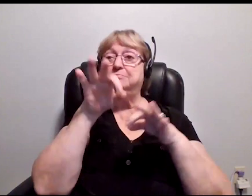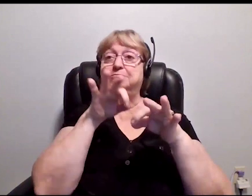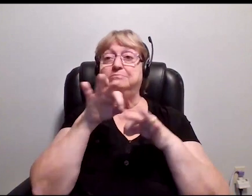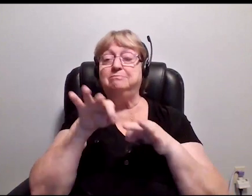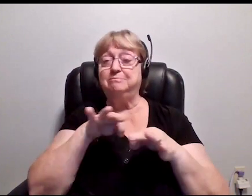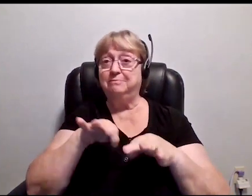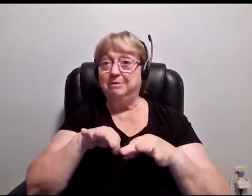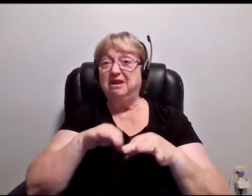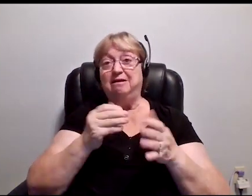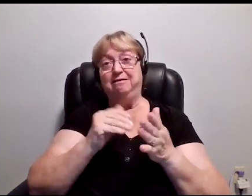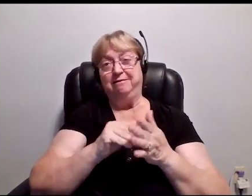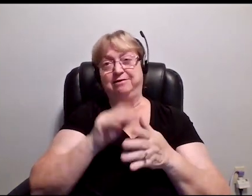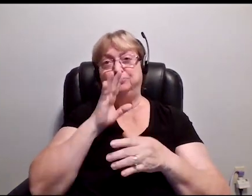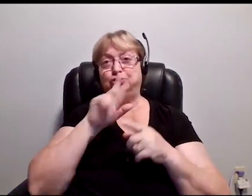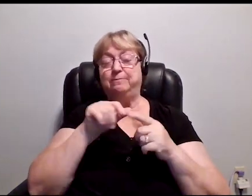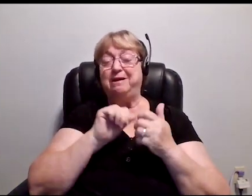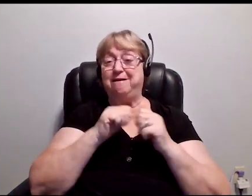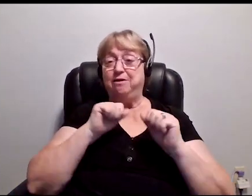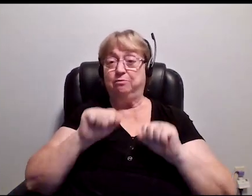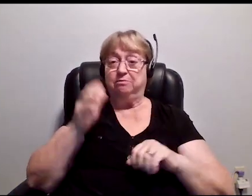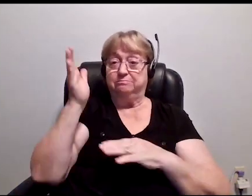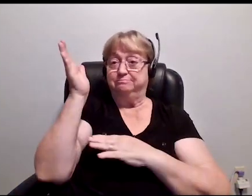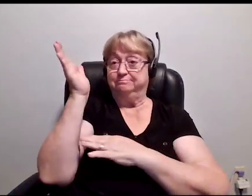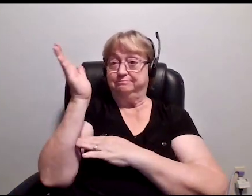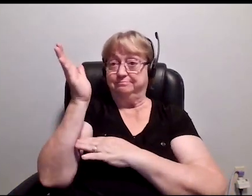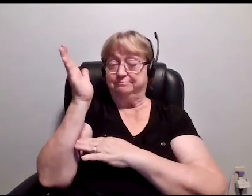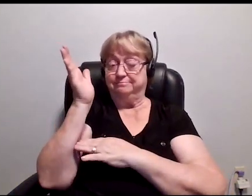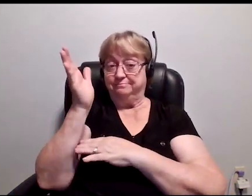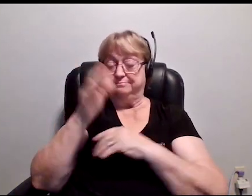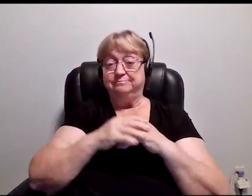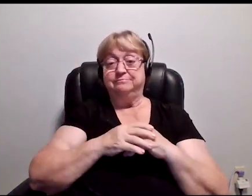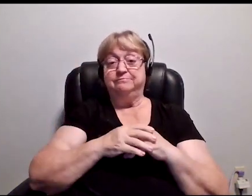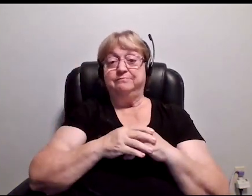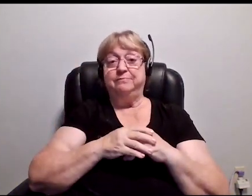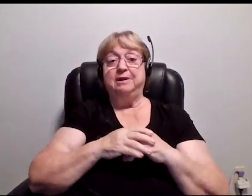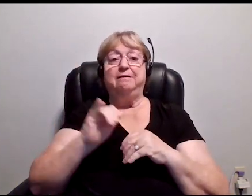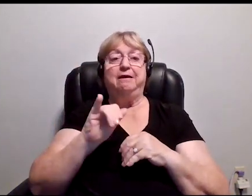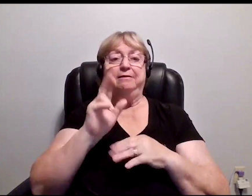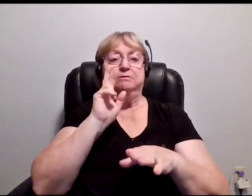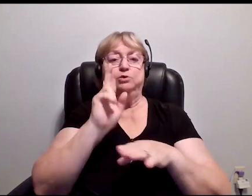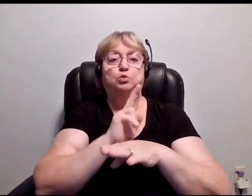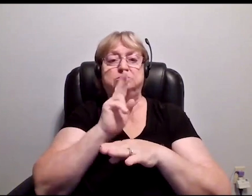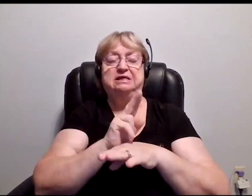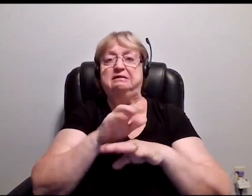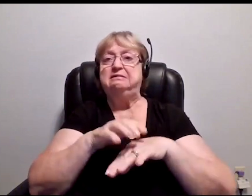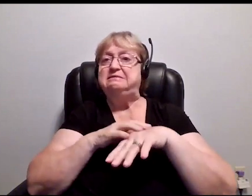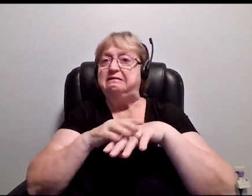Again, this is talking about how we can lecture in our courses. Things like utilizing tactile 3D representations